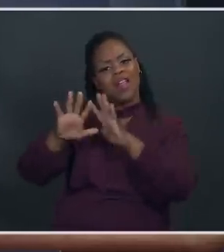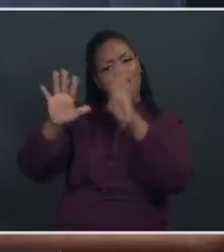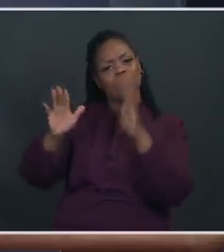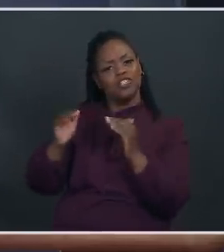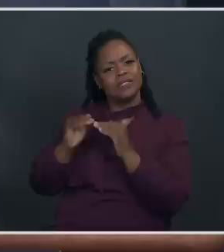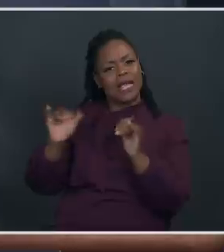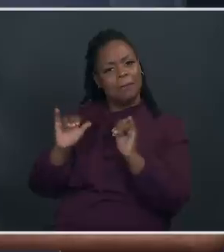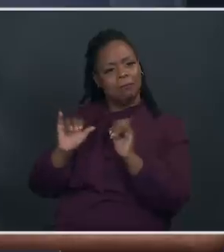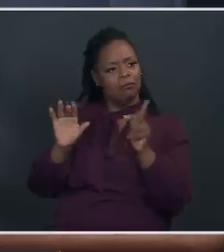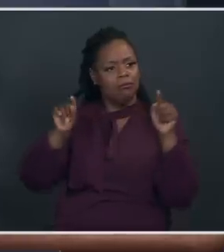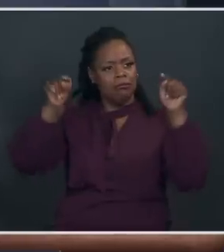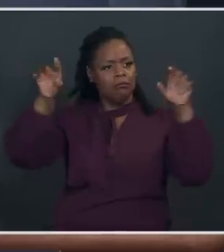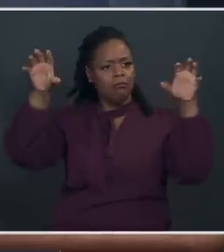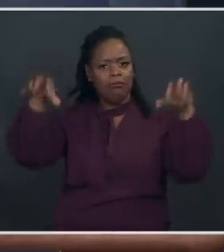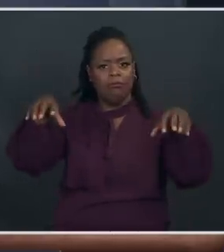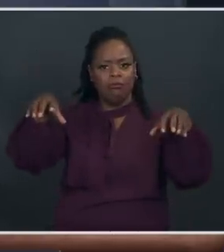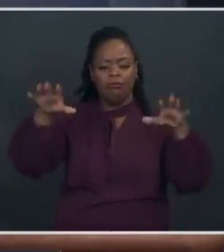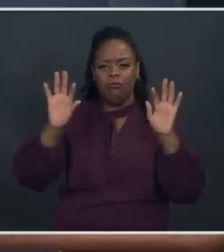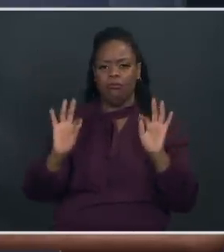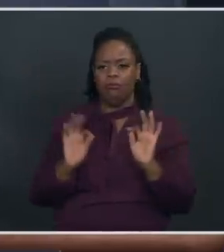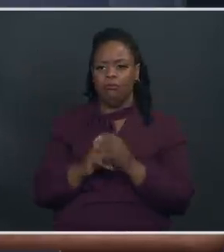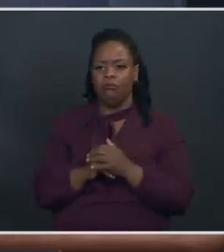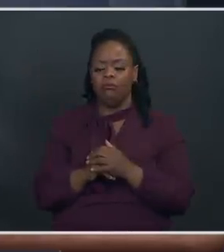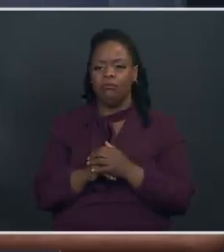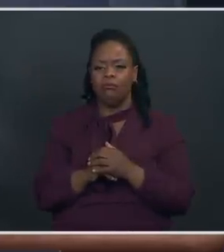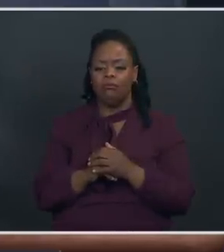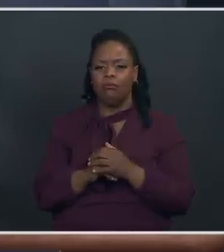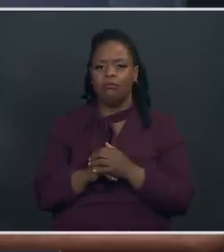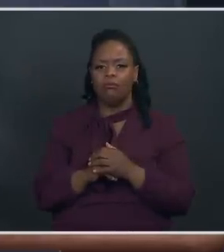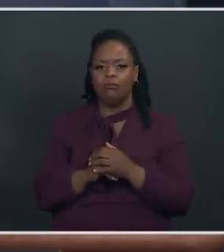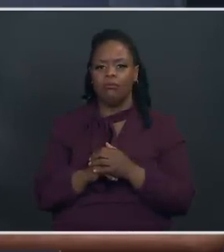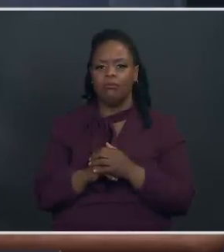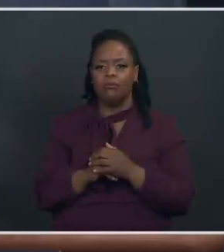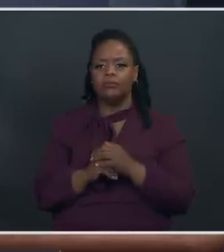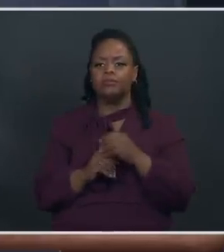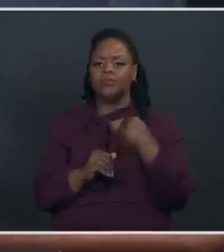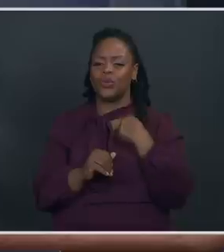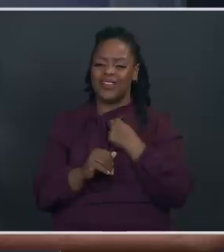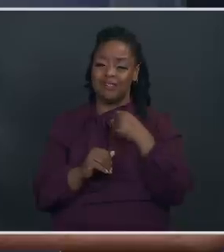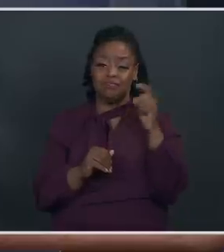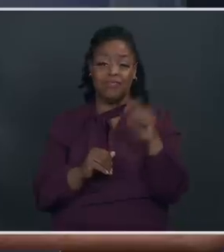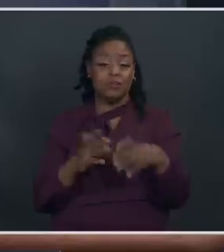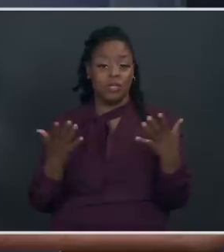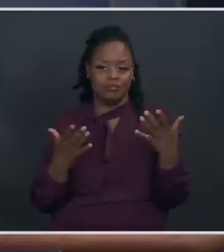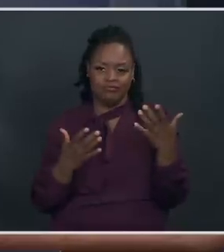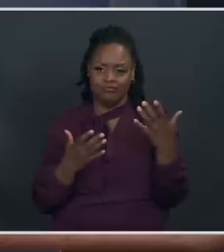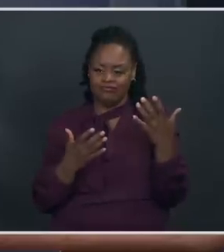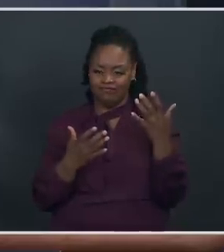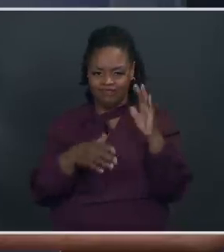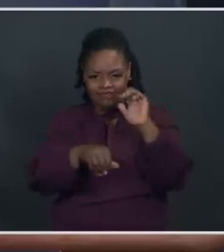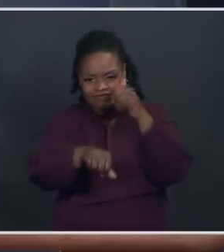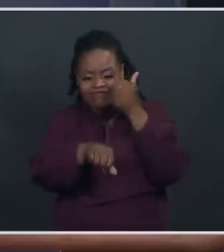and we know we have to start enforcing the standards today and ensuring that they are part of the solution